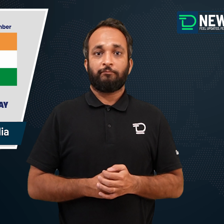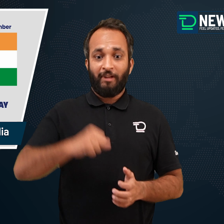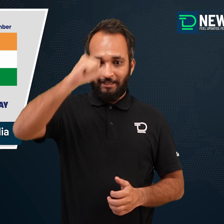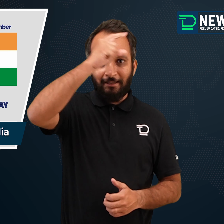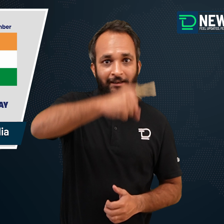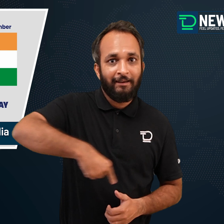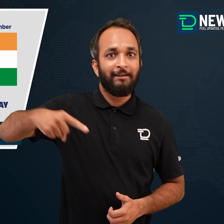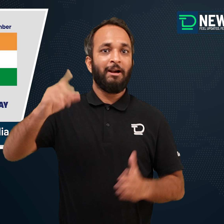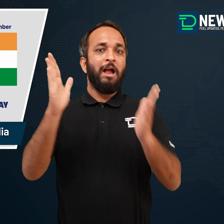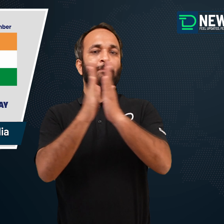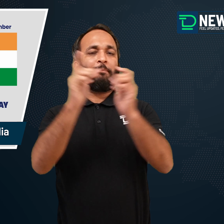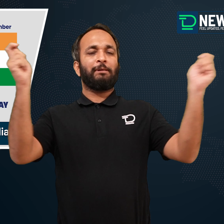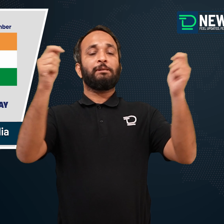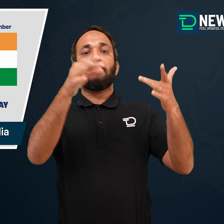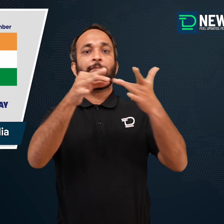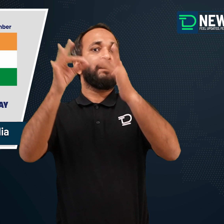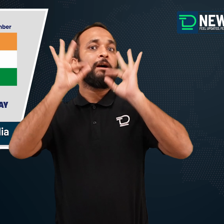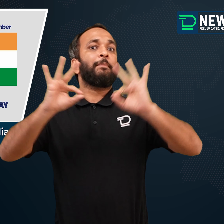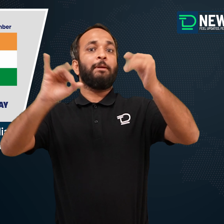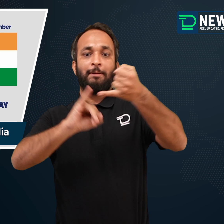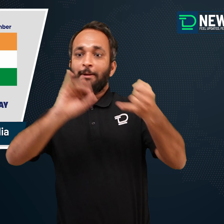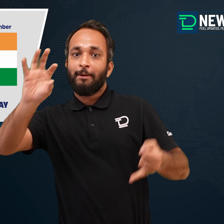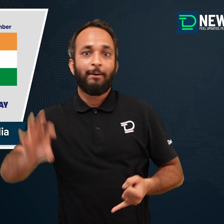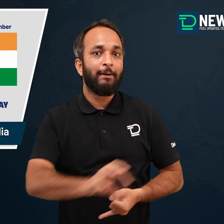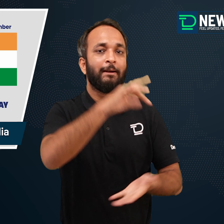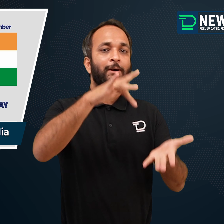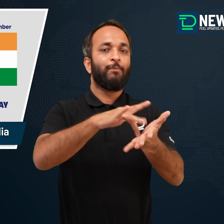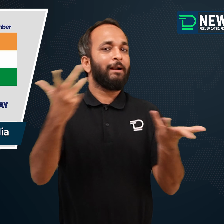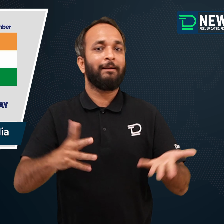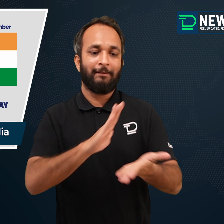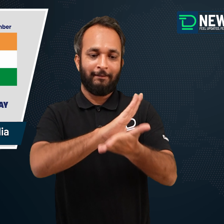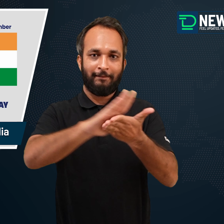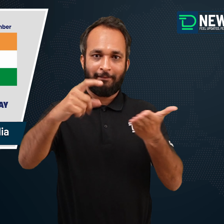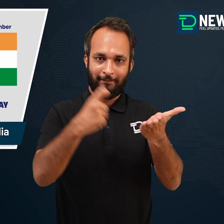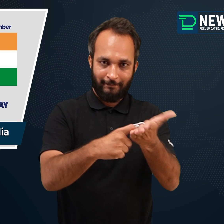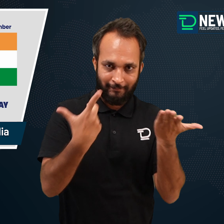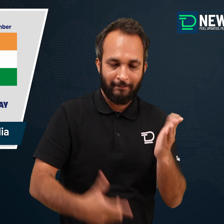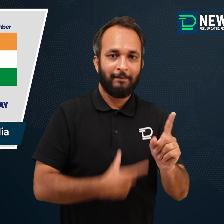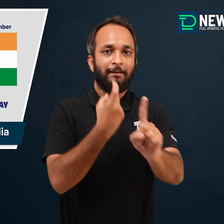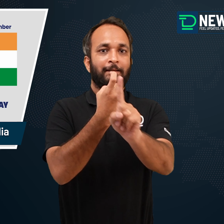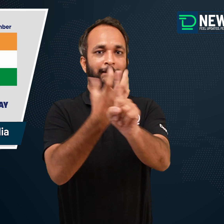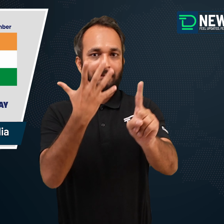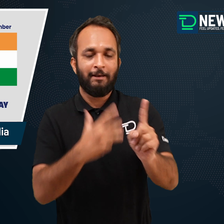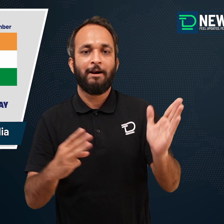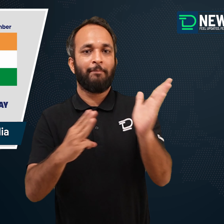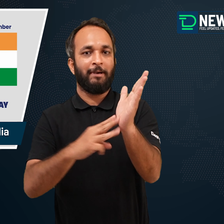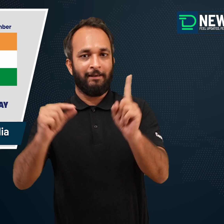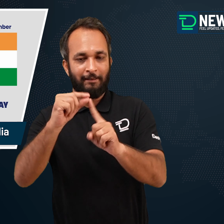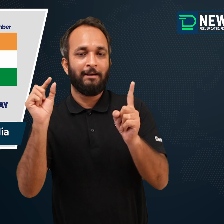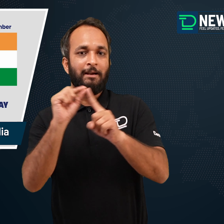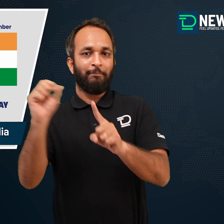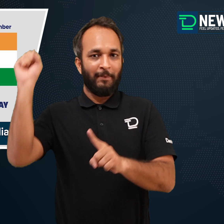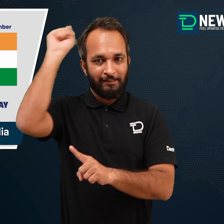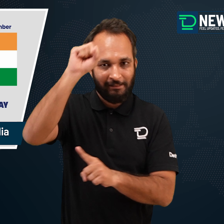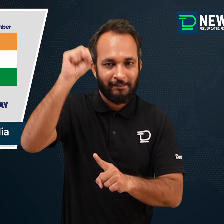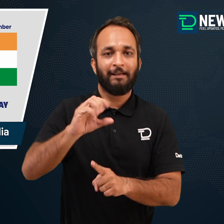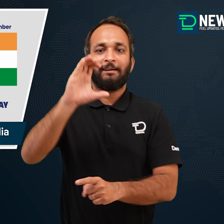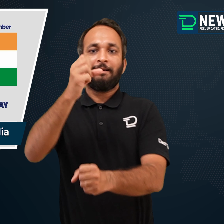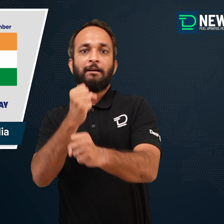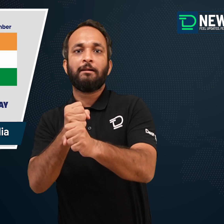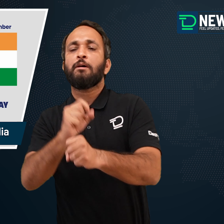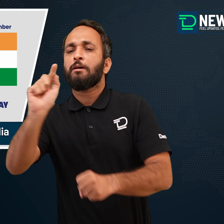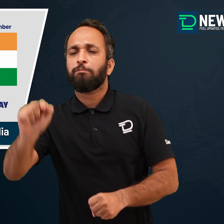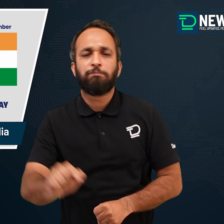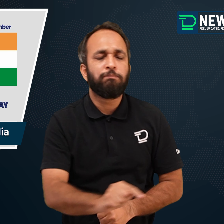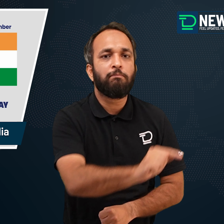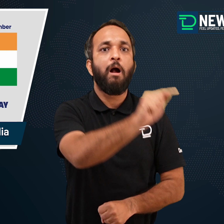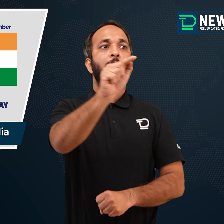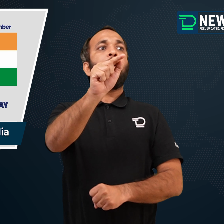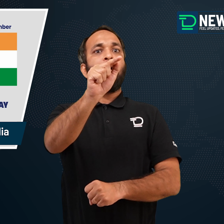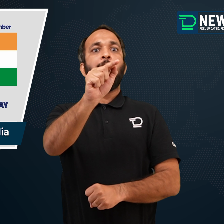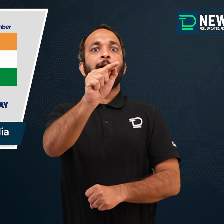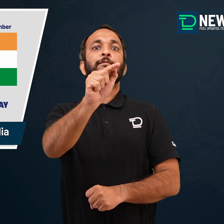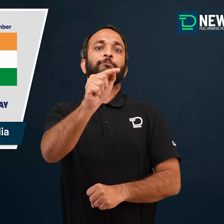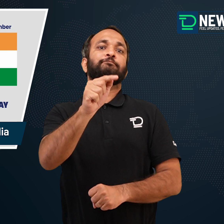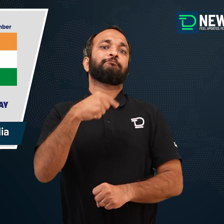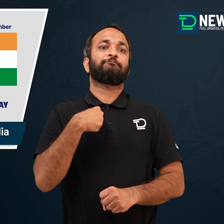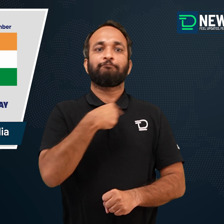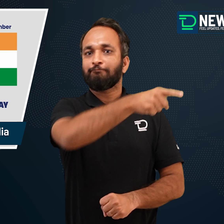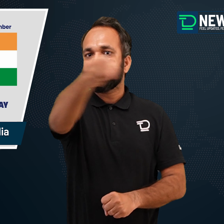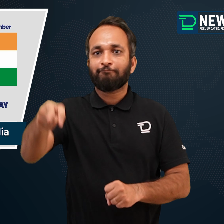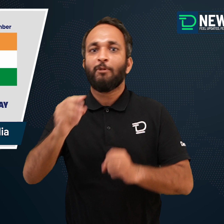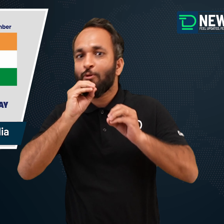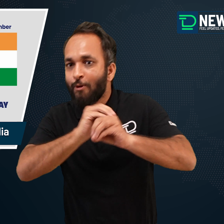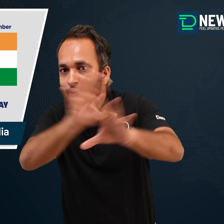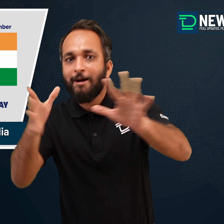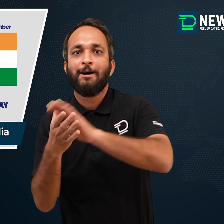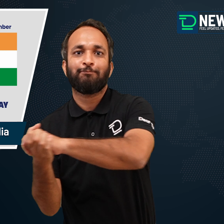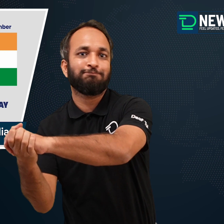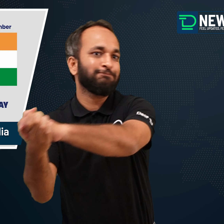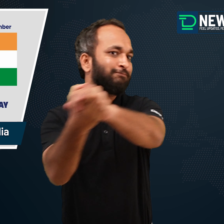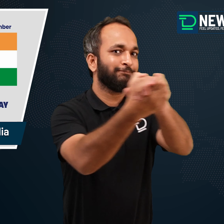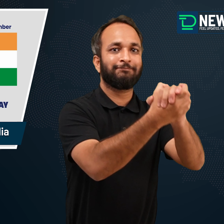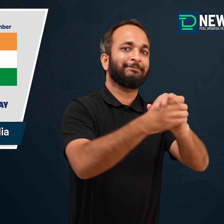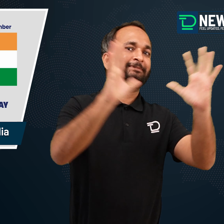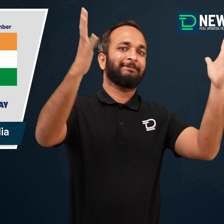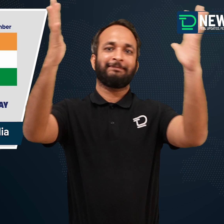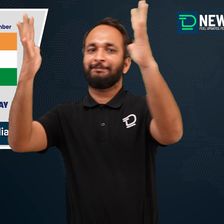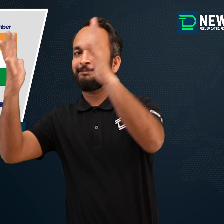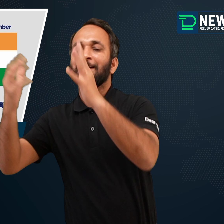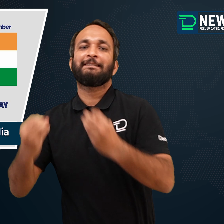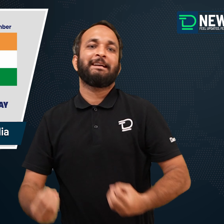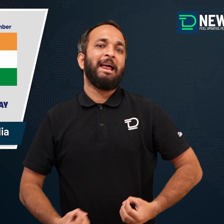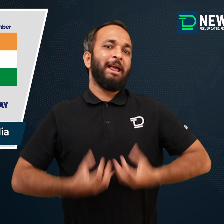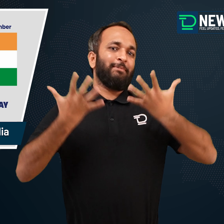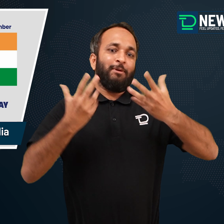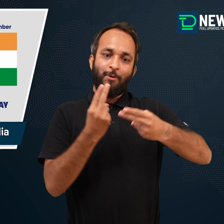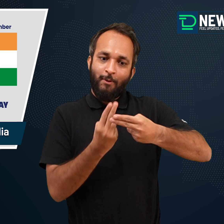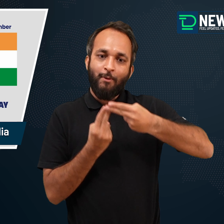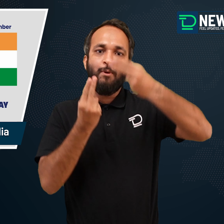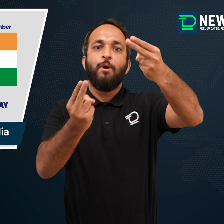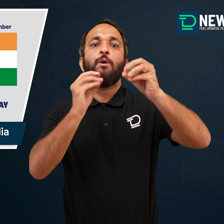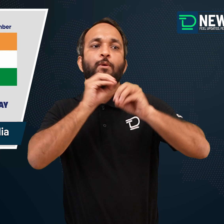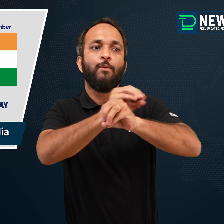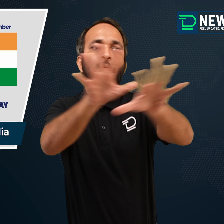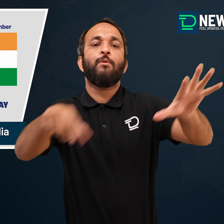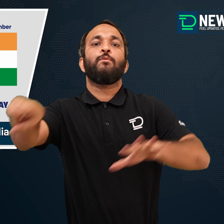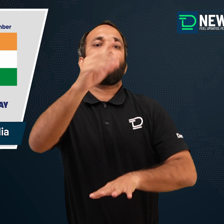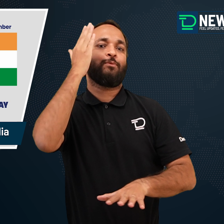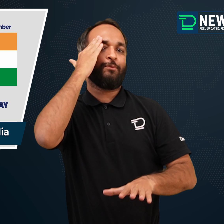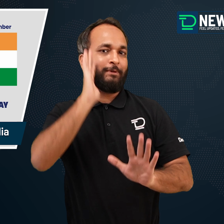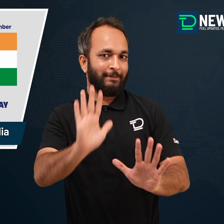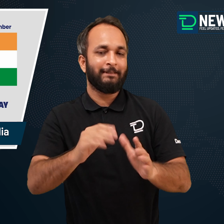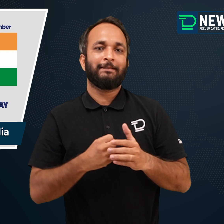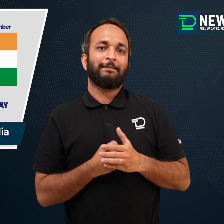Wishes to all the states for their state formation day.